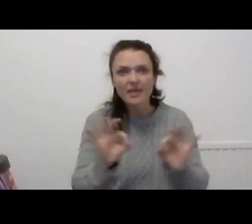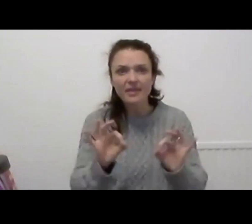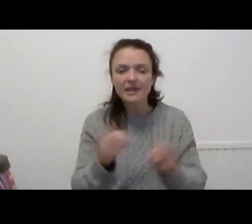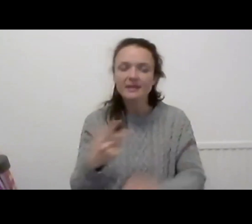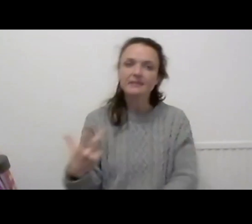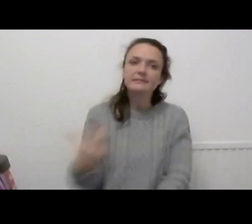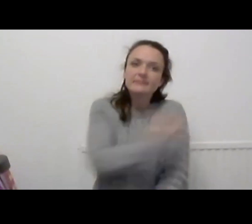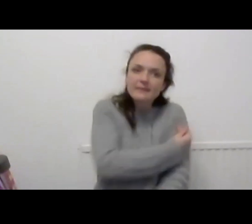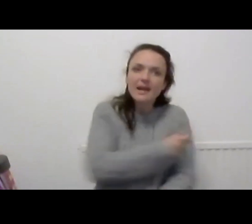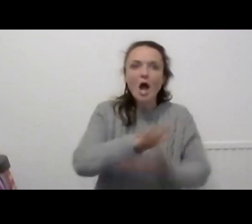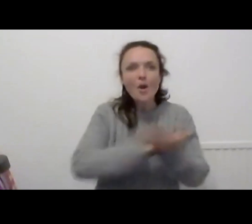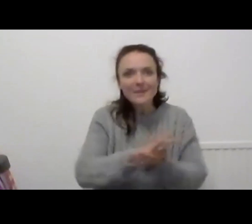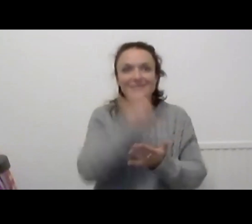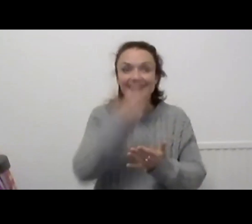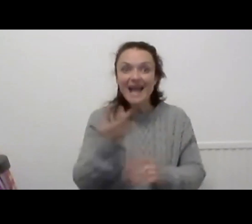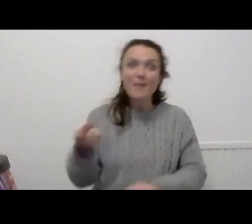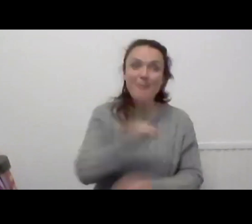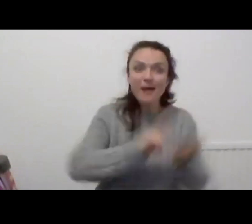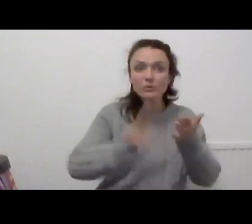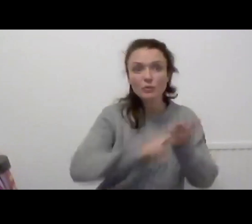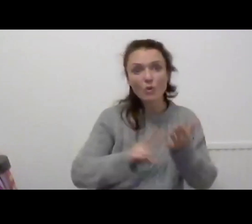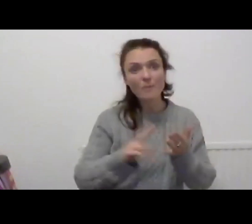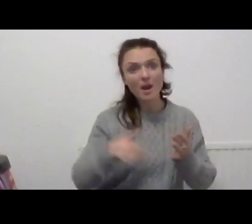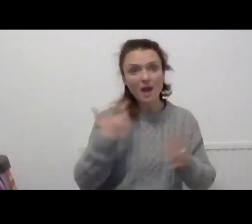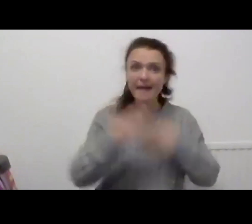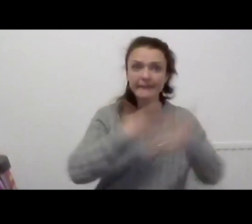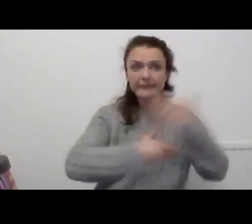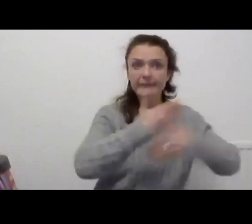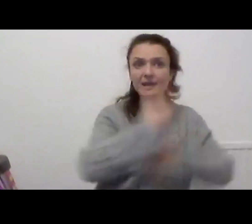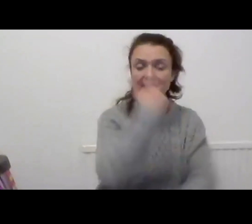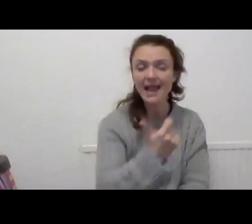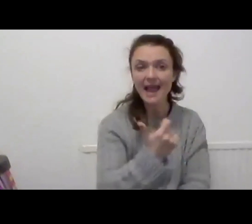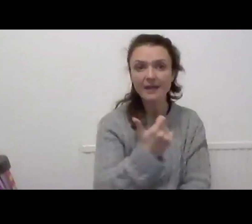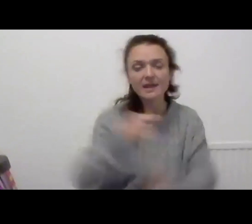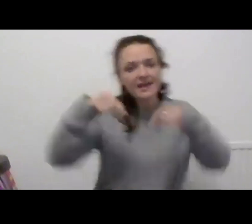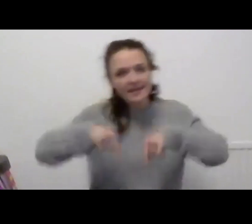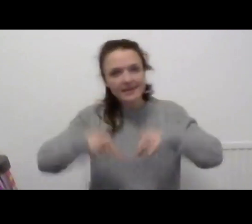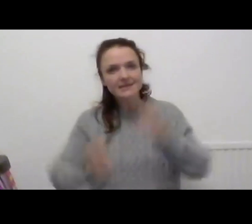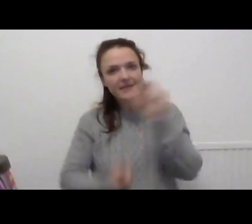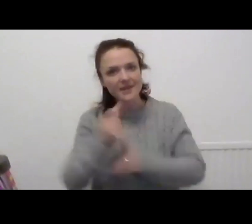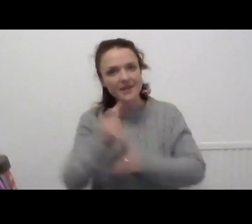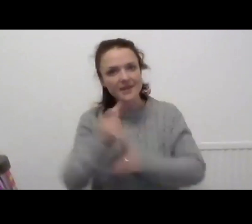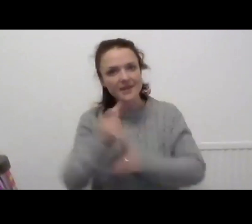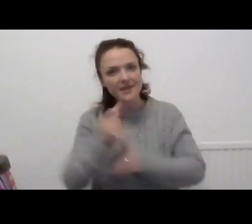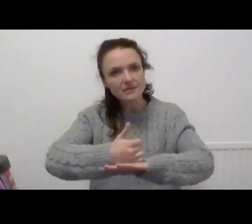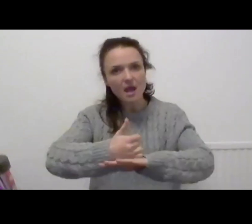are just one way to communicate with the wider public. The way all of us refer to and discuss